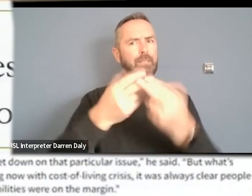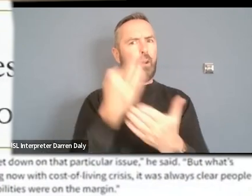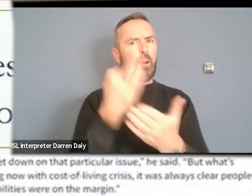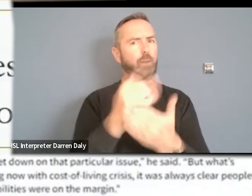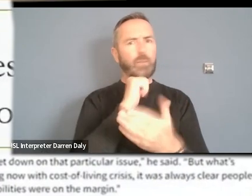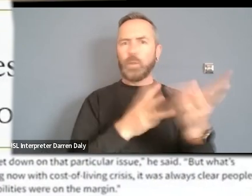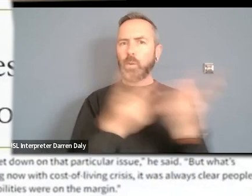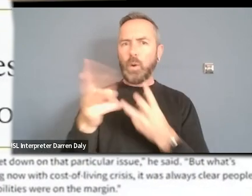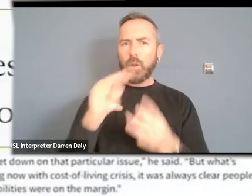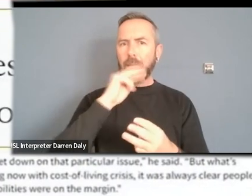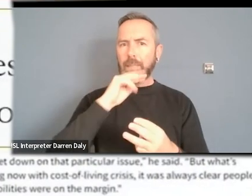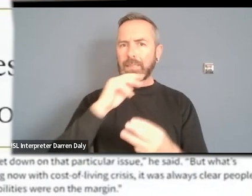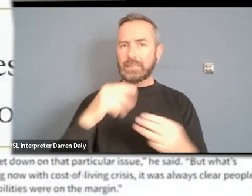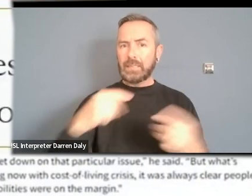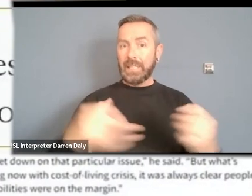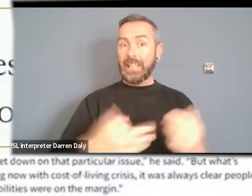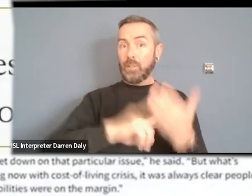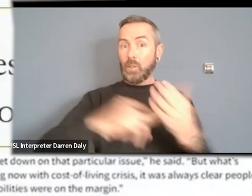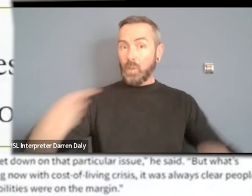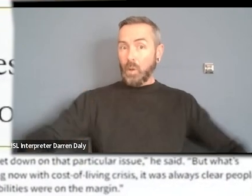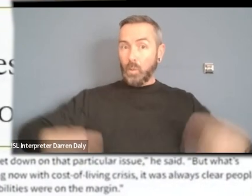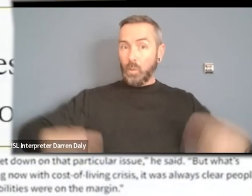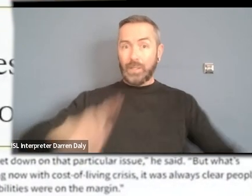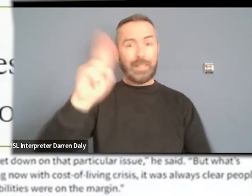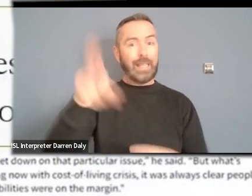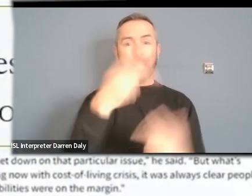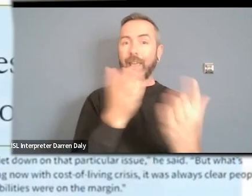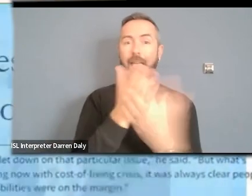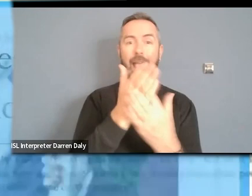users cannot even access some train stations.